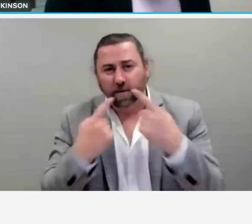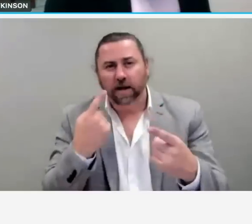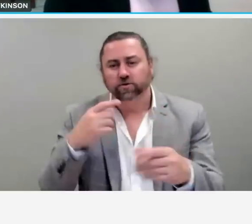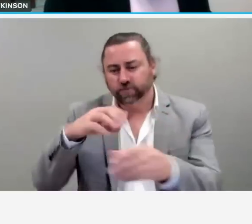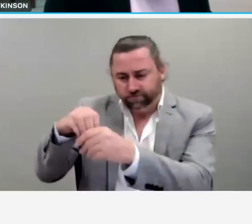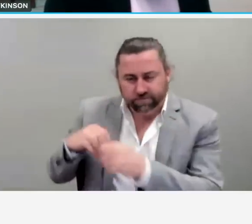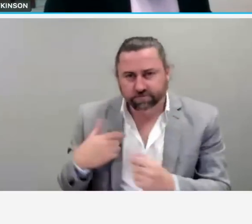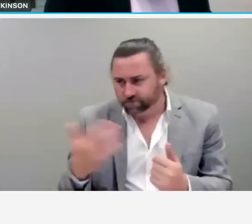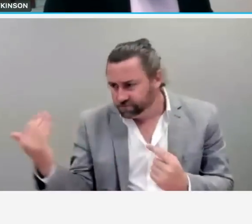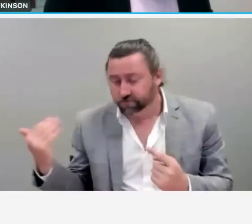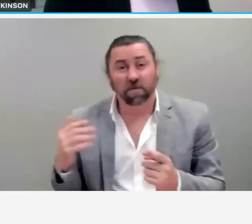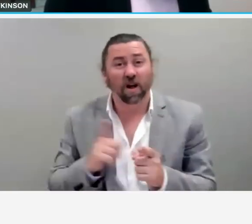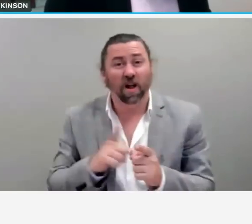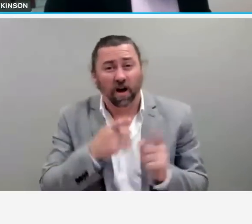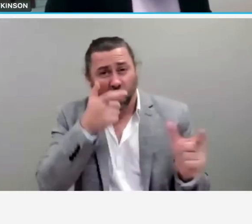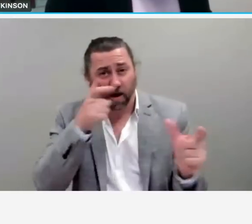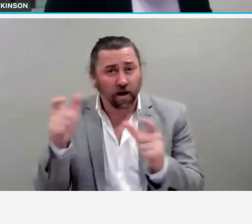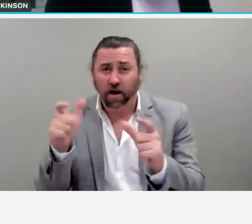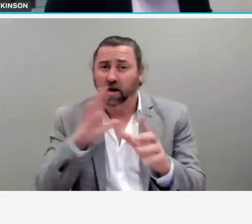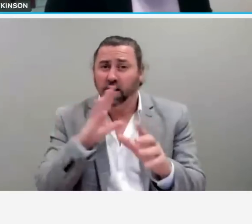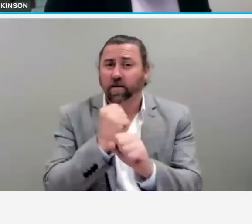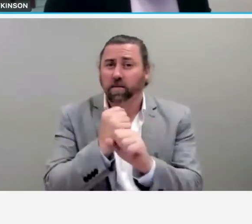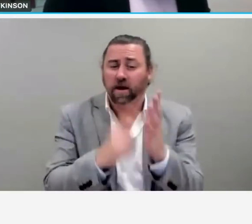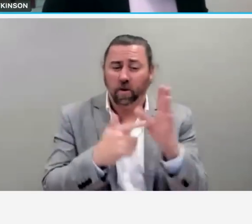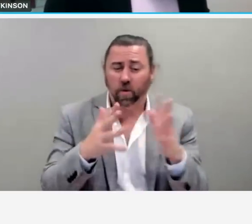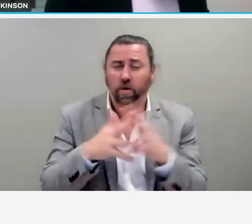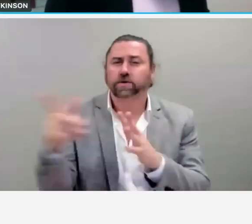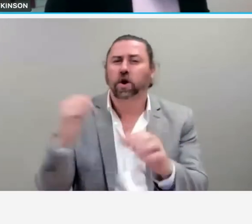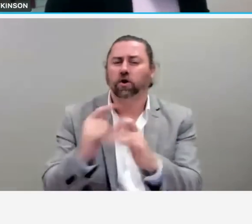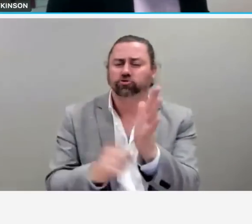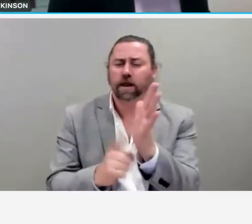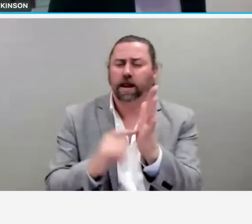regulatory arrangements and we'll hear a bit more about that from Gill Shaw in the next session of this webinar.